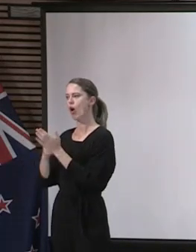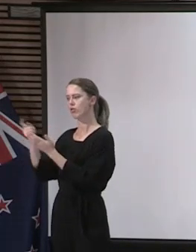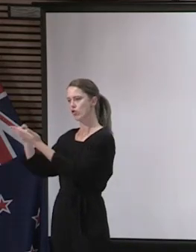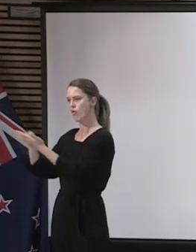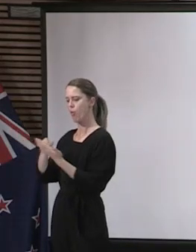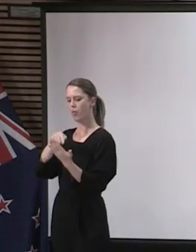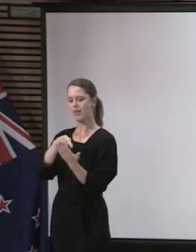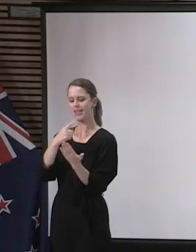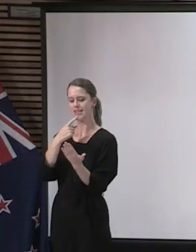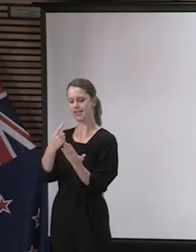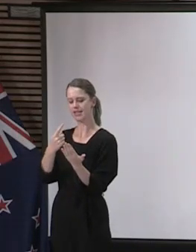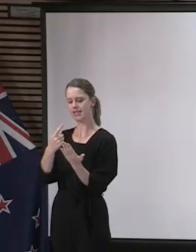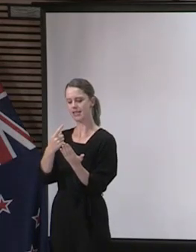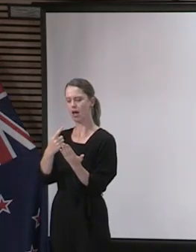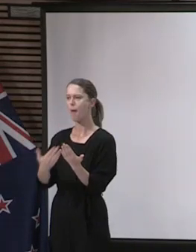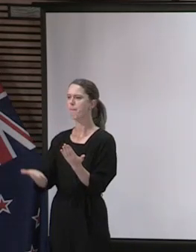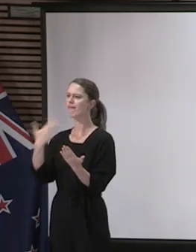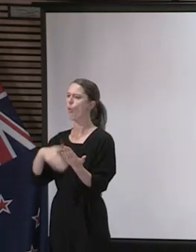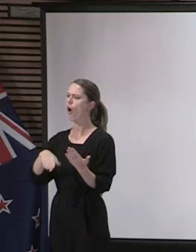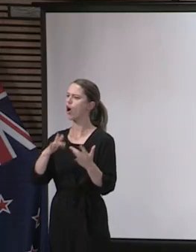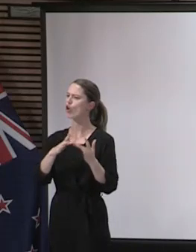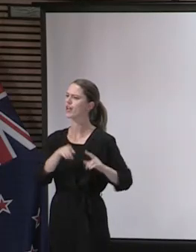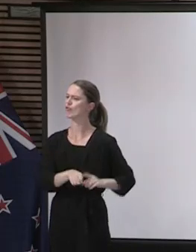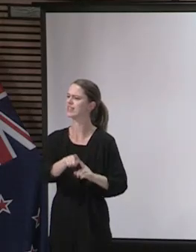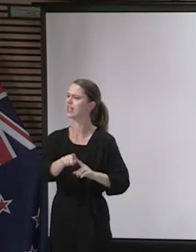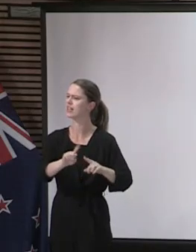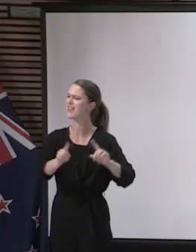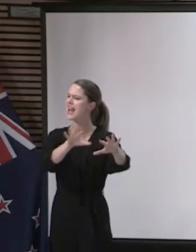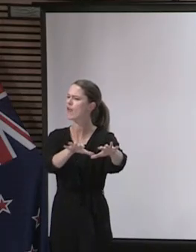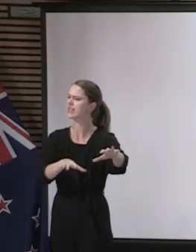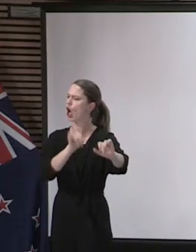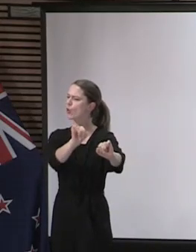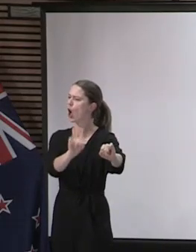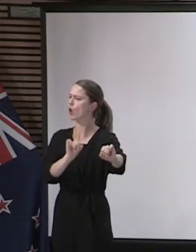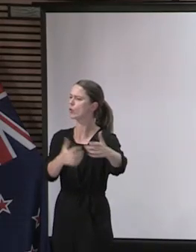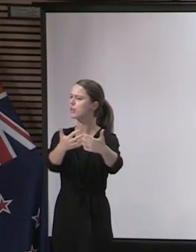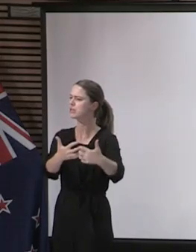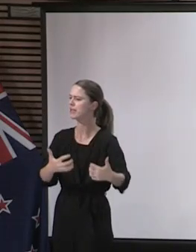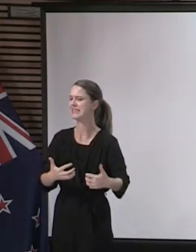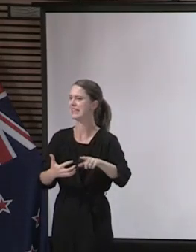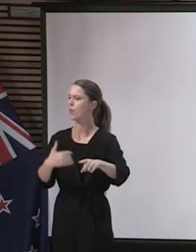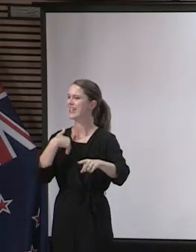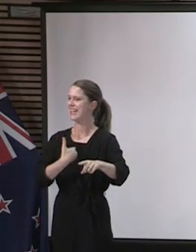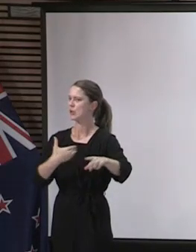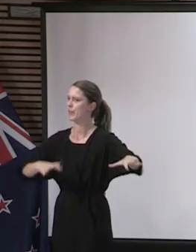I would say that she identified that the need to move the system from a local,